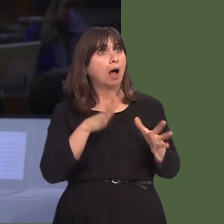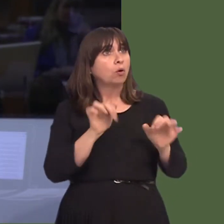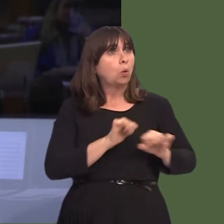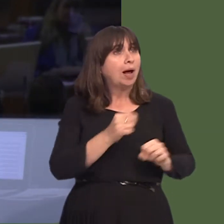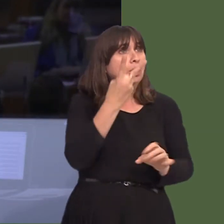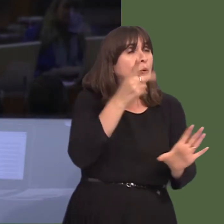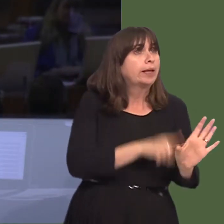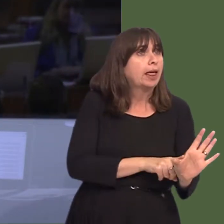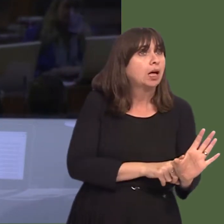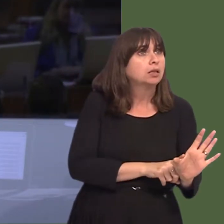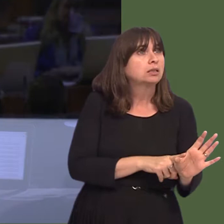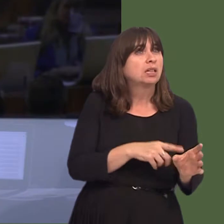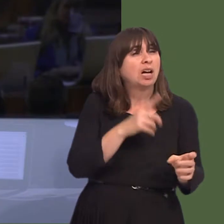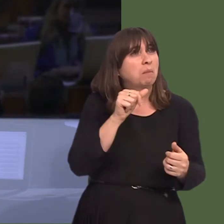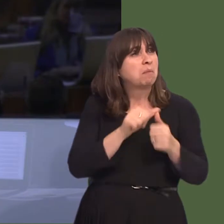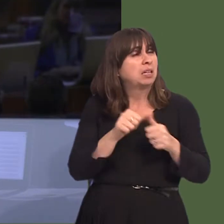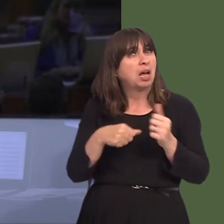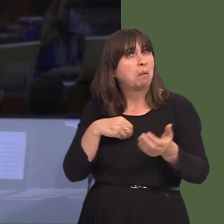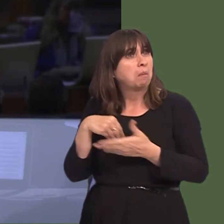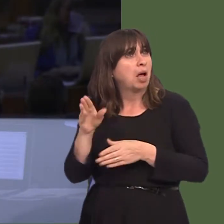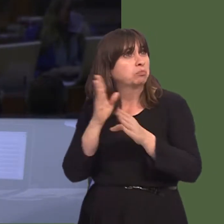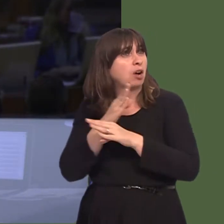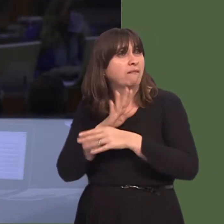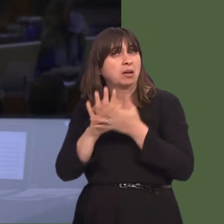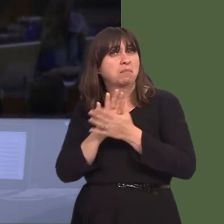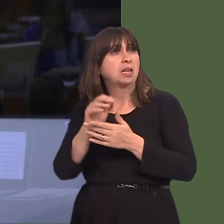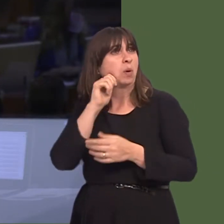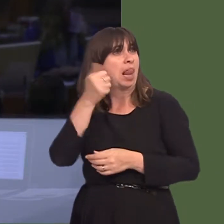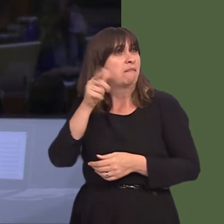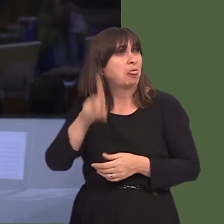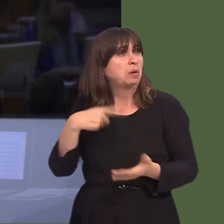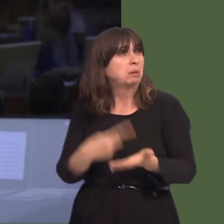to go private she could have it done within six weeks at a cost of £11,000.